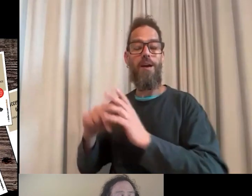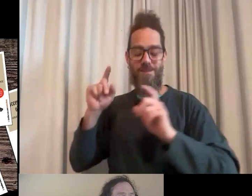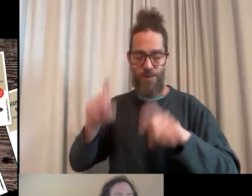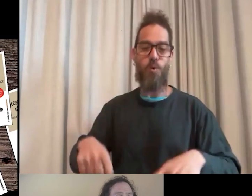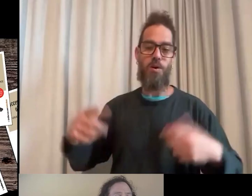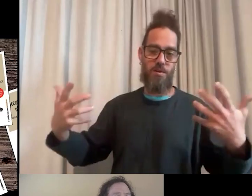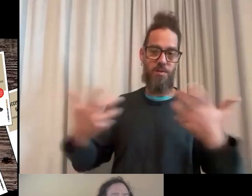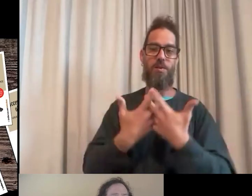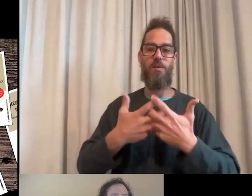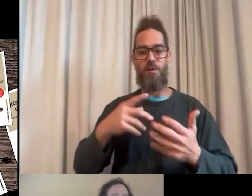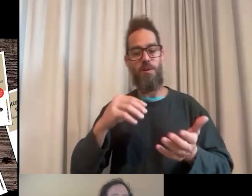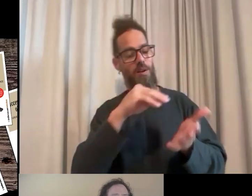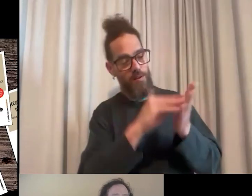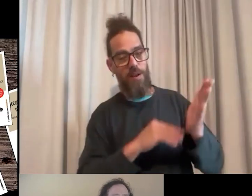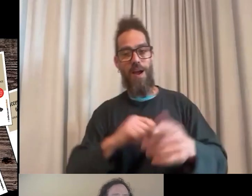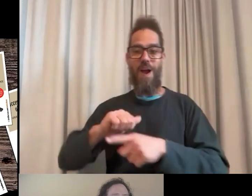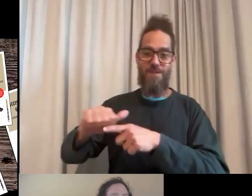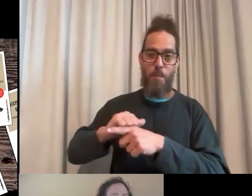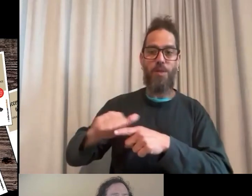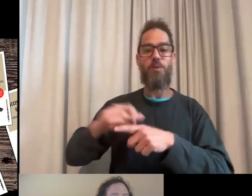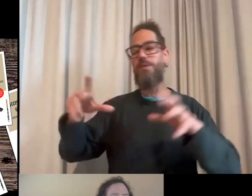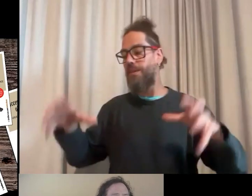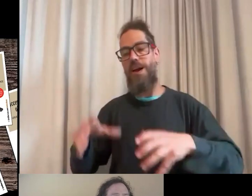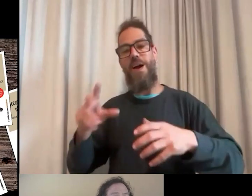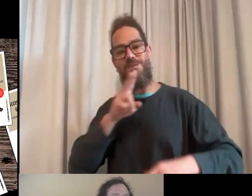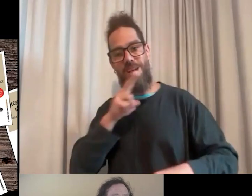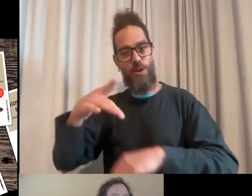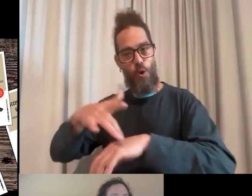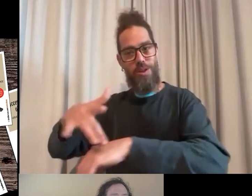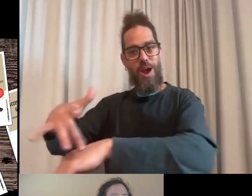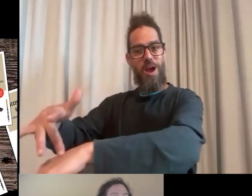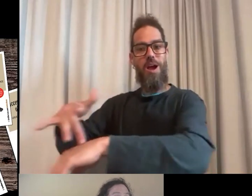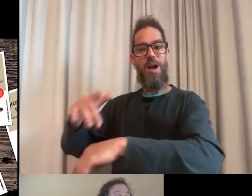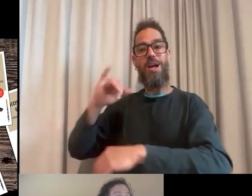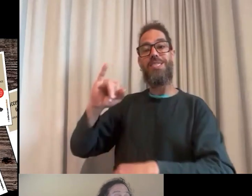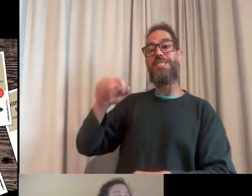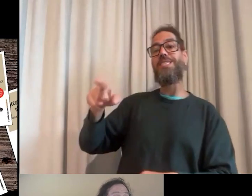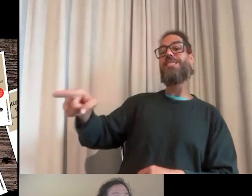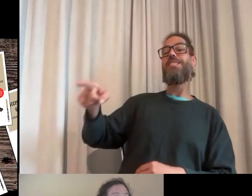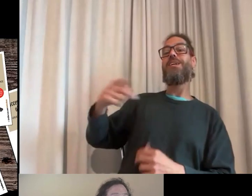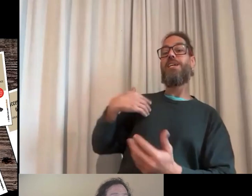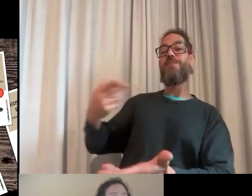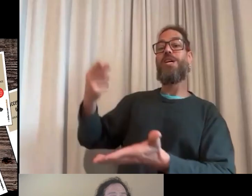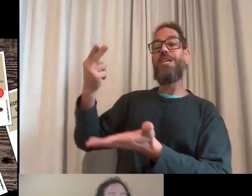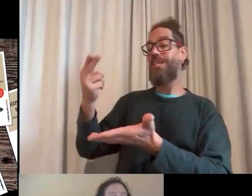So the standard doesn't talk about procurement and the standard doesn't talk about training. You could argue it's a procurement standard in that